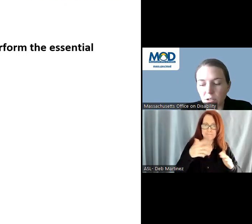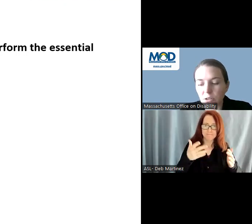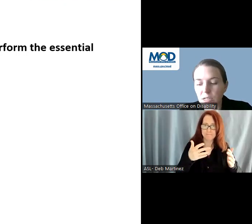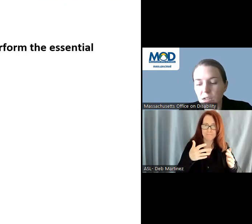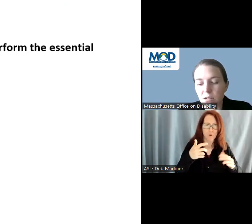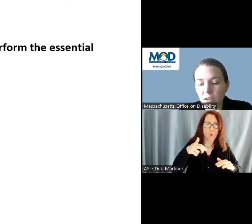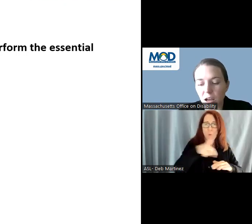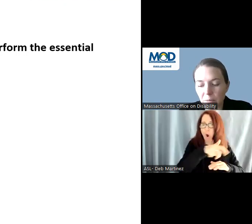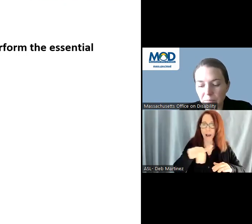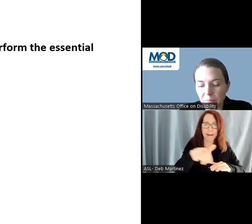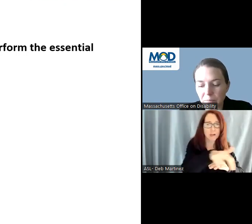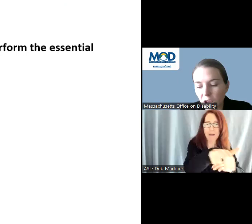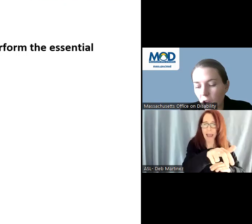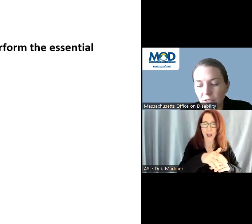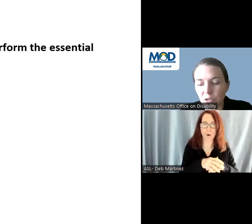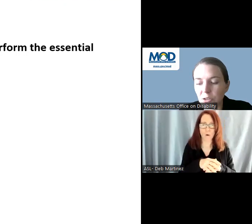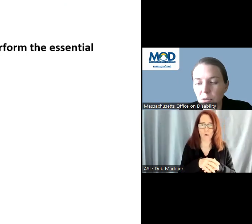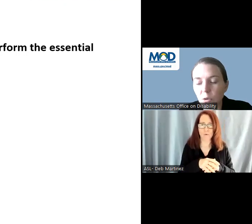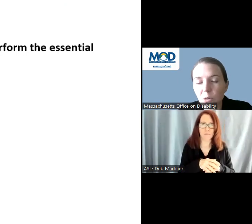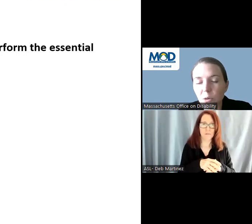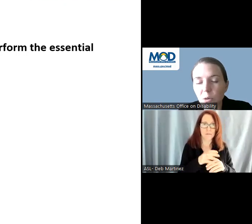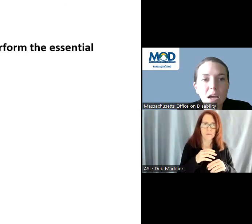traversing the office traversing the workplace